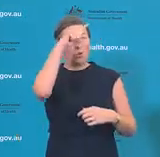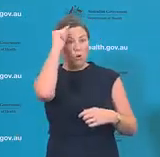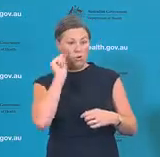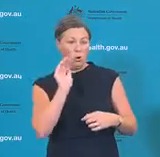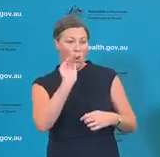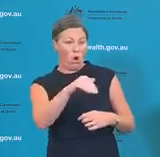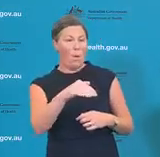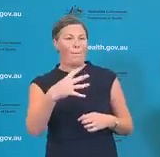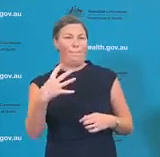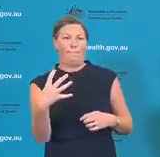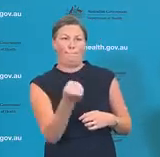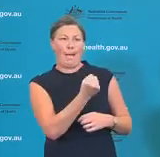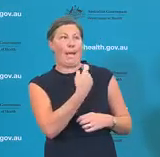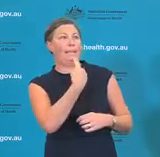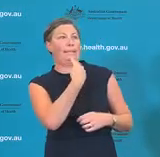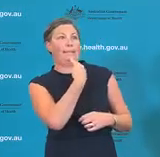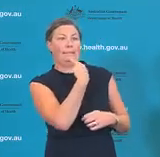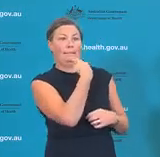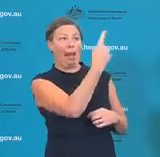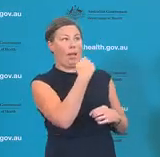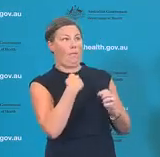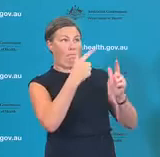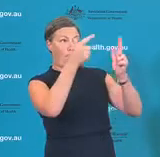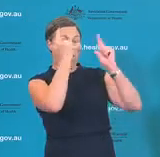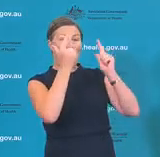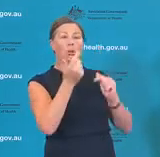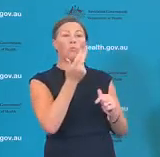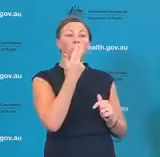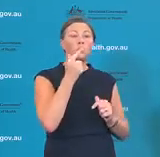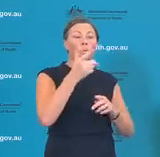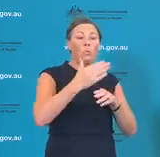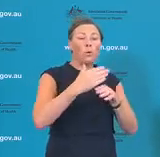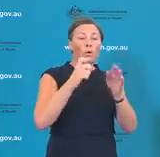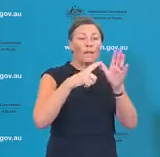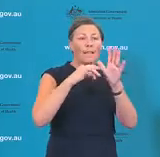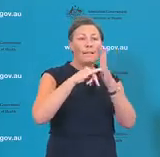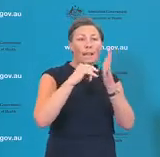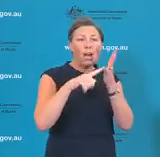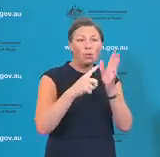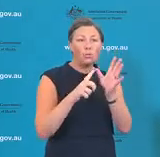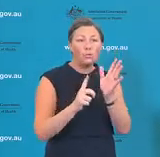where they're working. So if you're a casual worker or someone who works as a